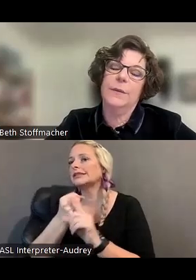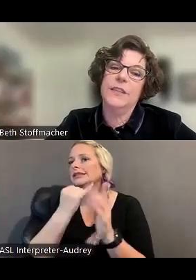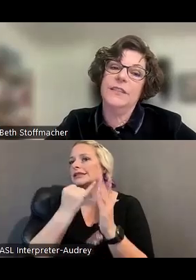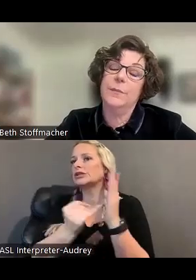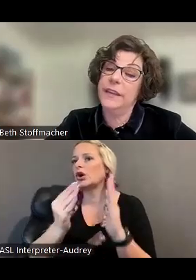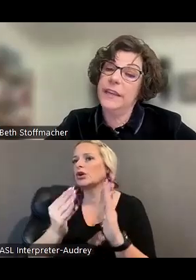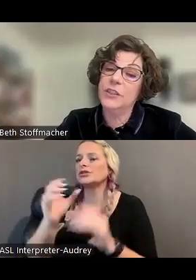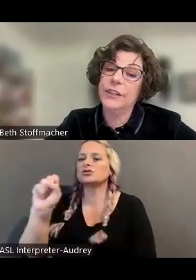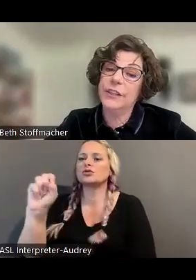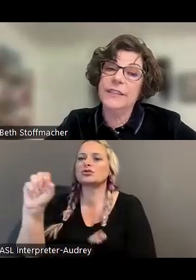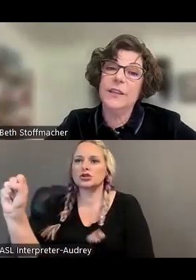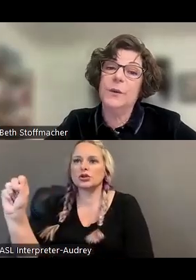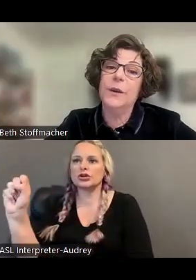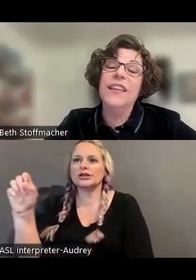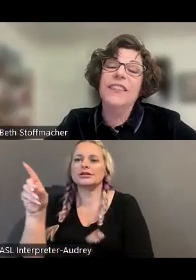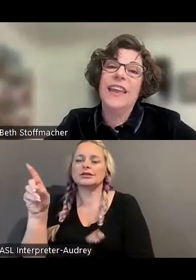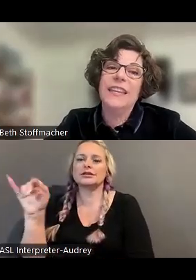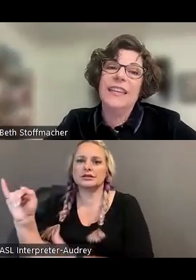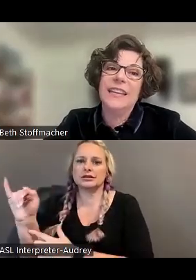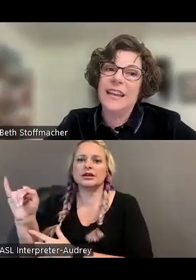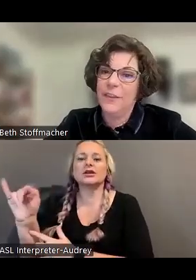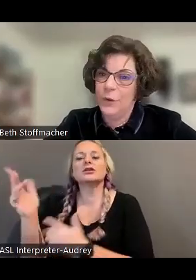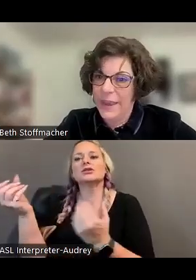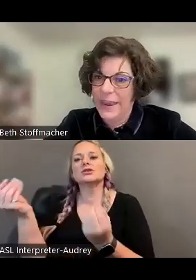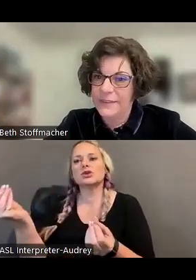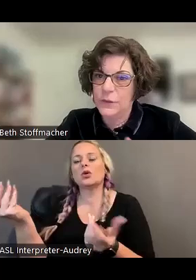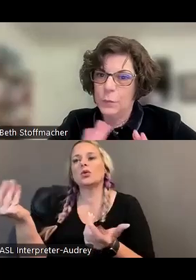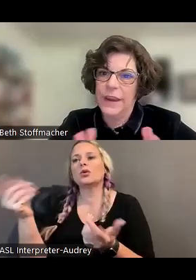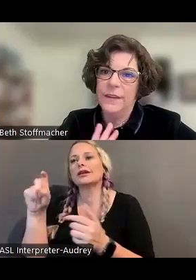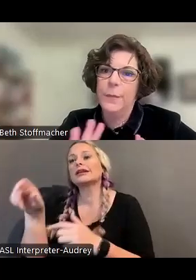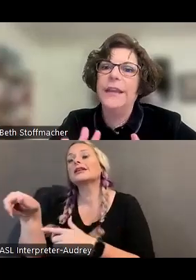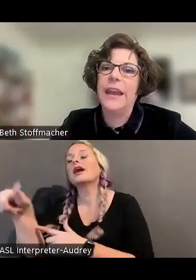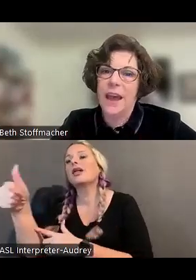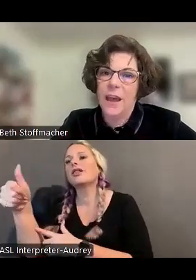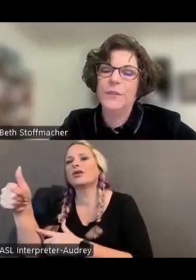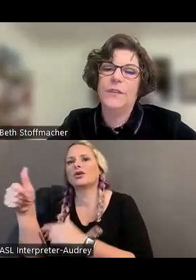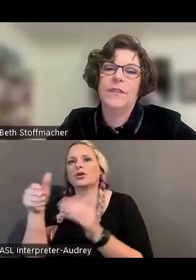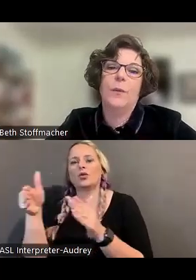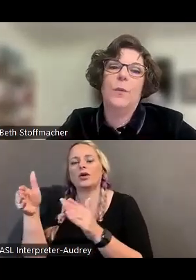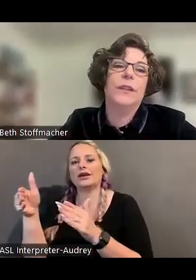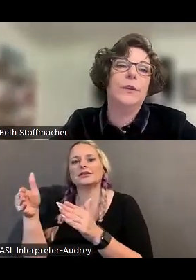disability insurance. So they needed other ways to break the money up so that they wouldn't lose